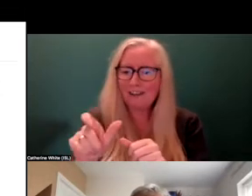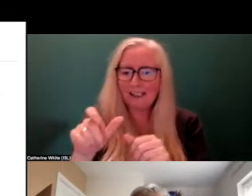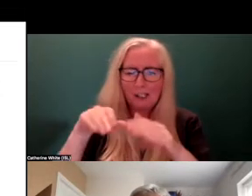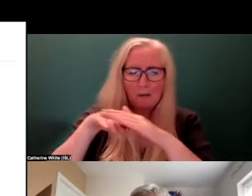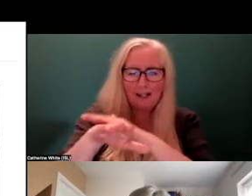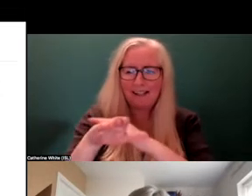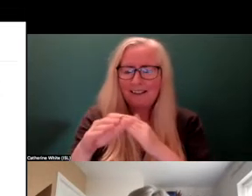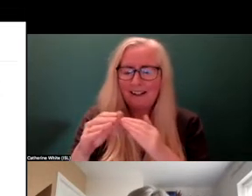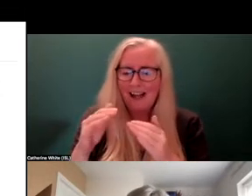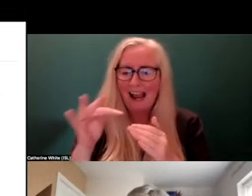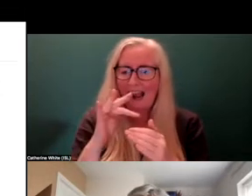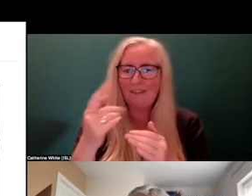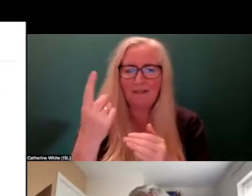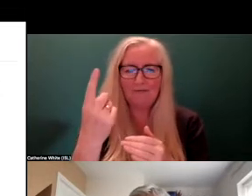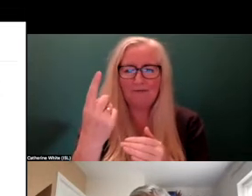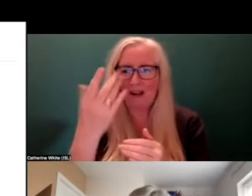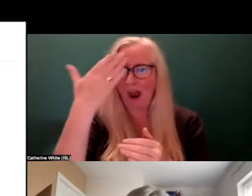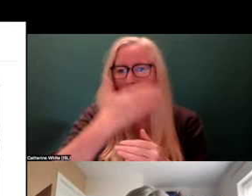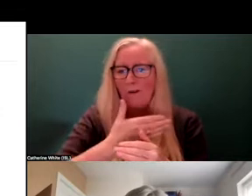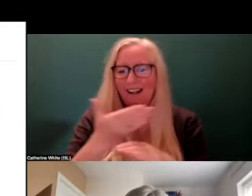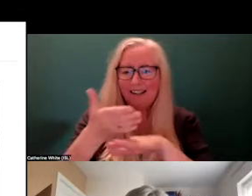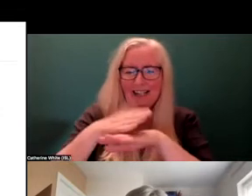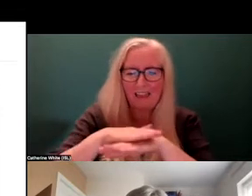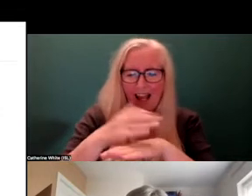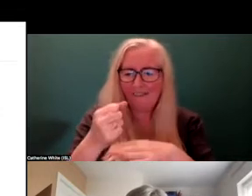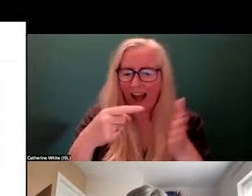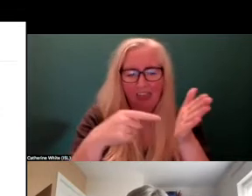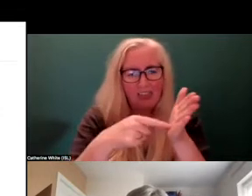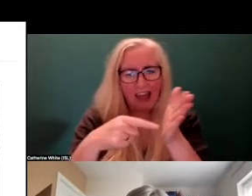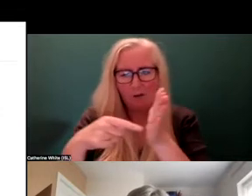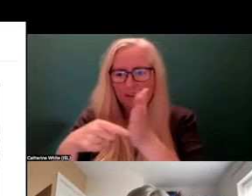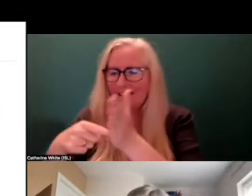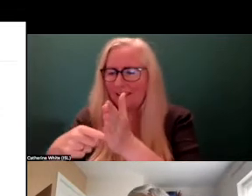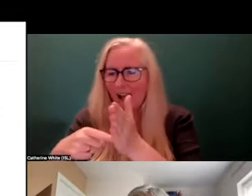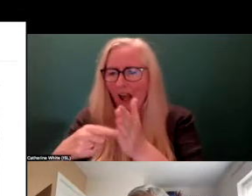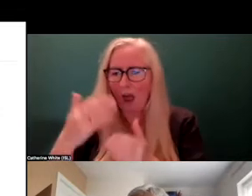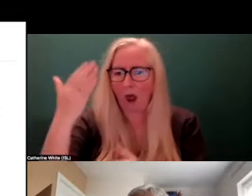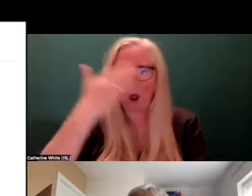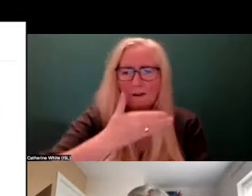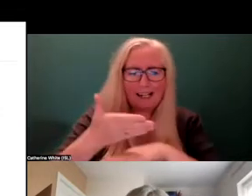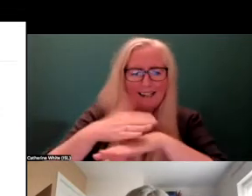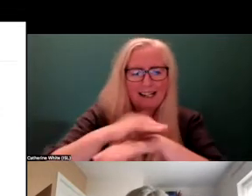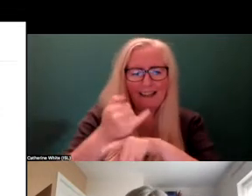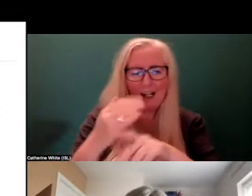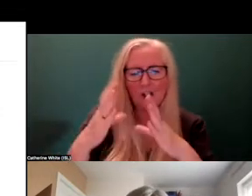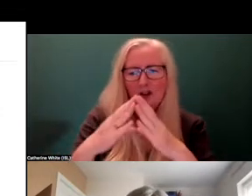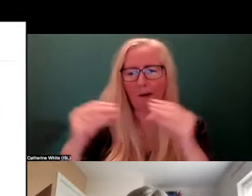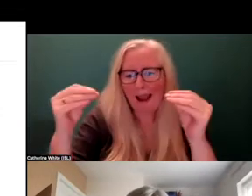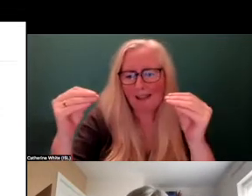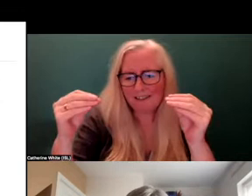to clean up many months after a lonely death. And there are thousands of lonely deaths in Japanese cities every year,